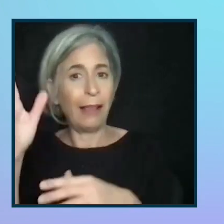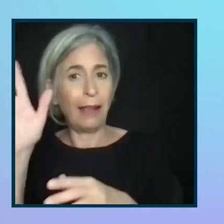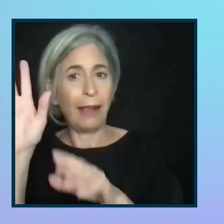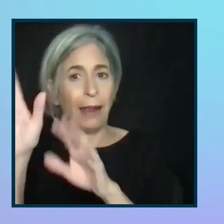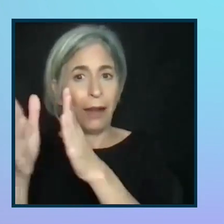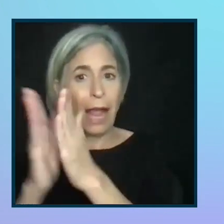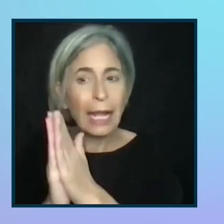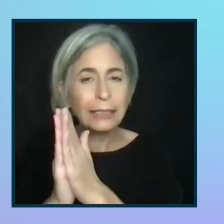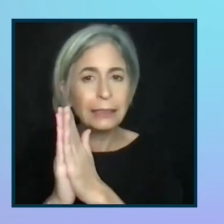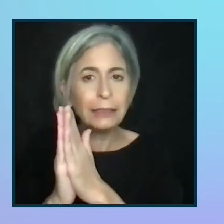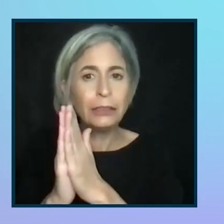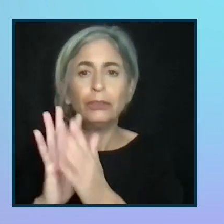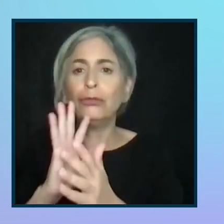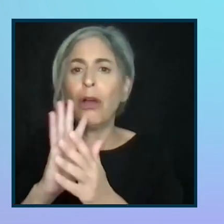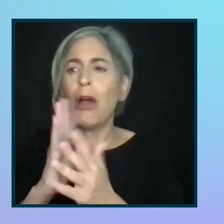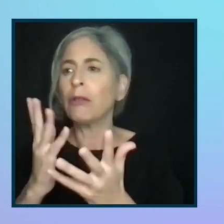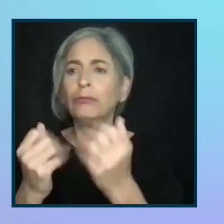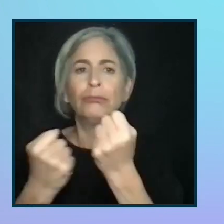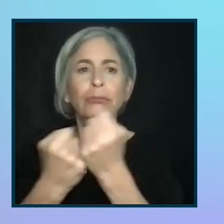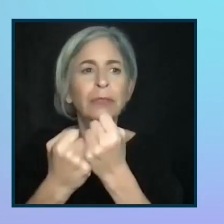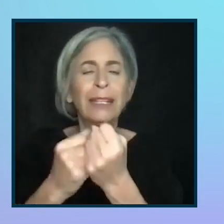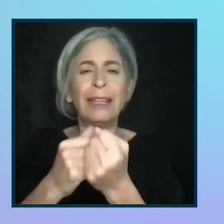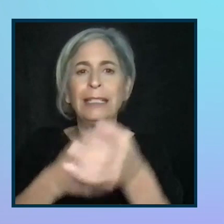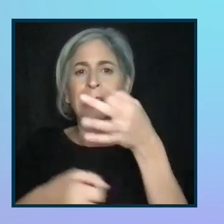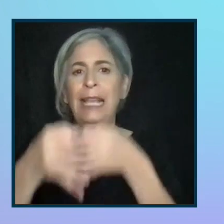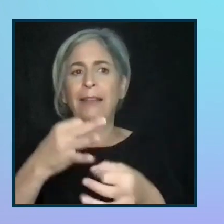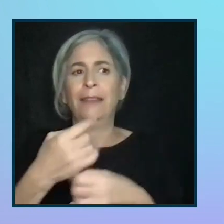but not the ability to dictate what's going to happen next.